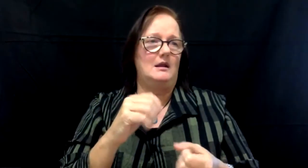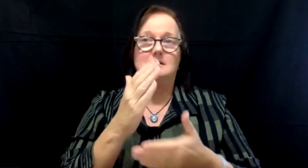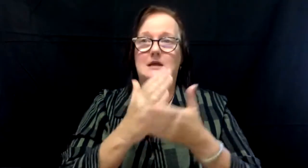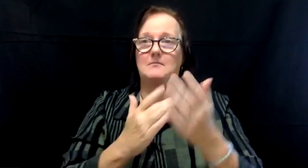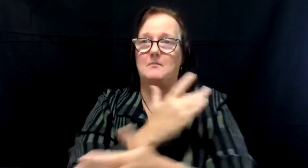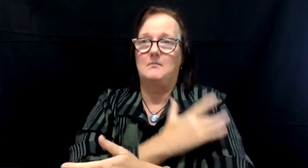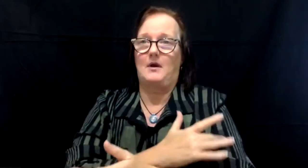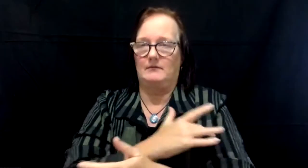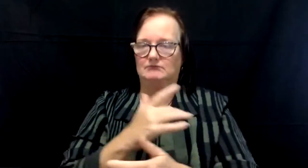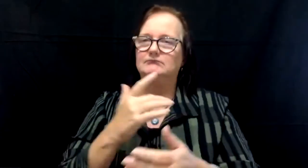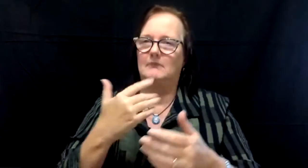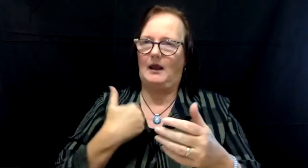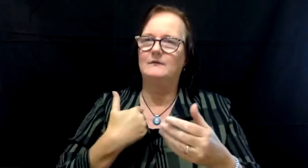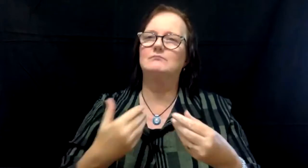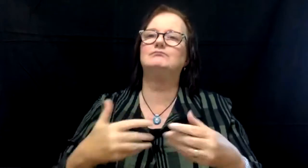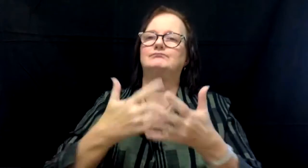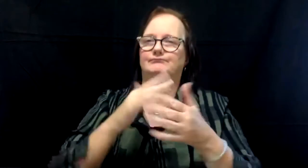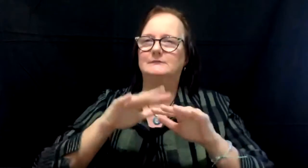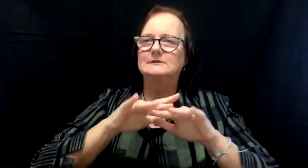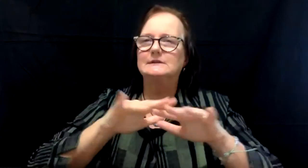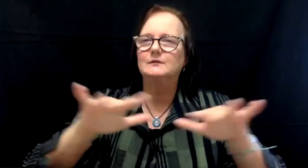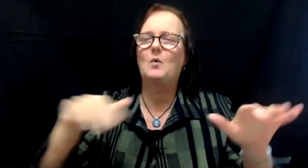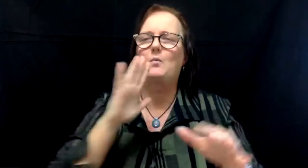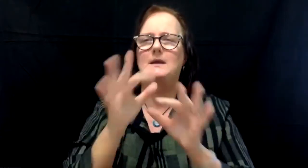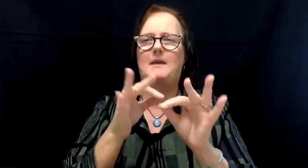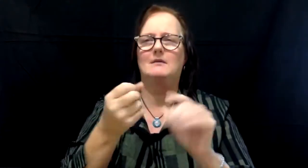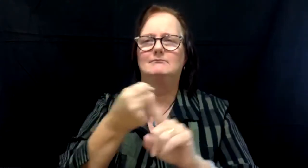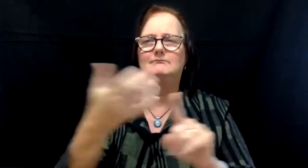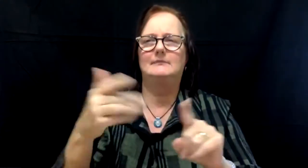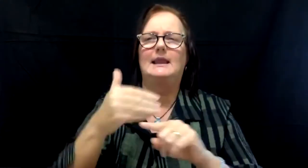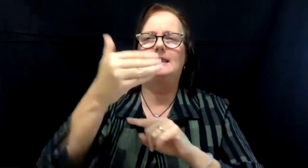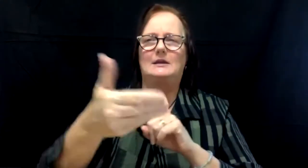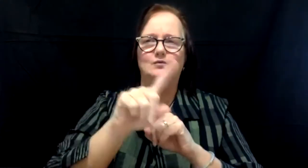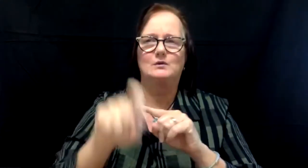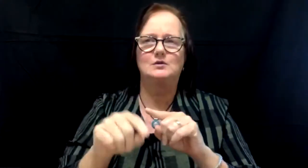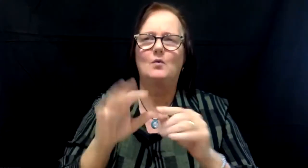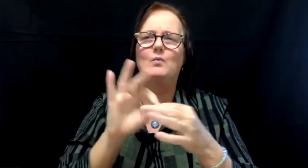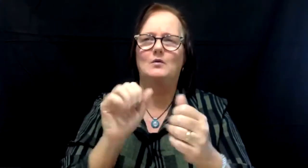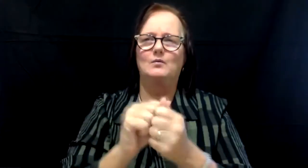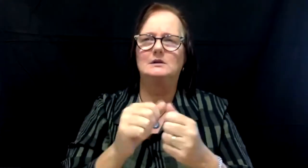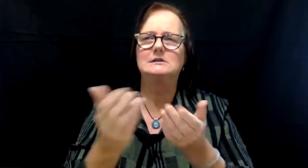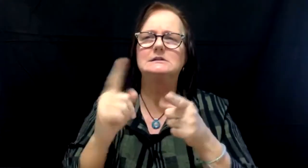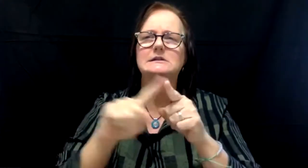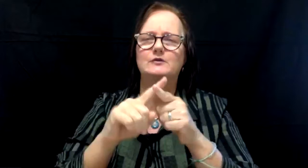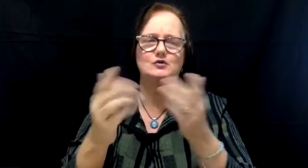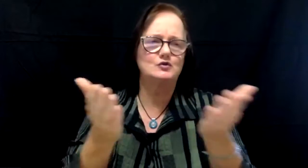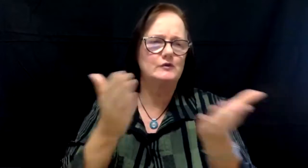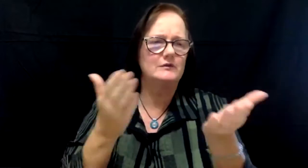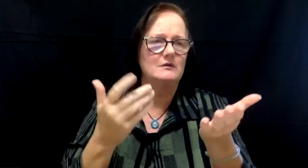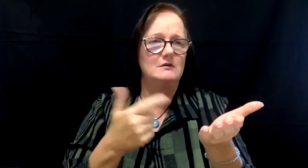Some provinces have plenty of services in place. I will explain more about that in the next question.